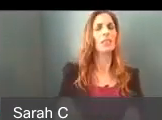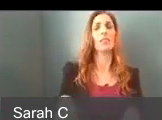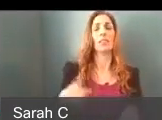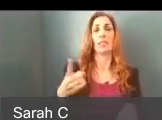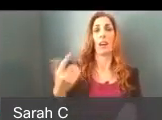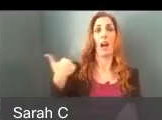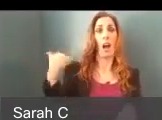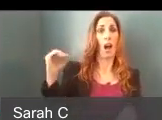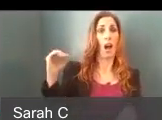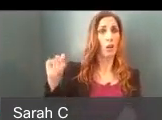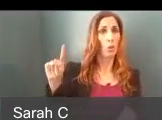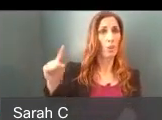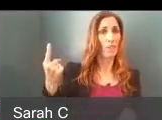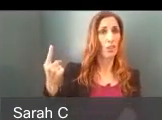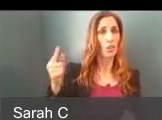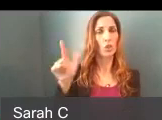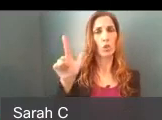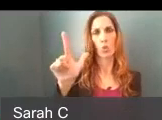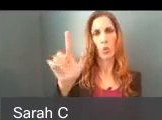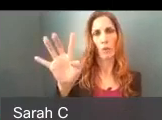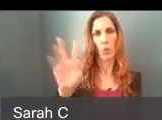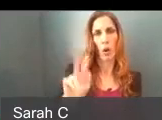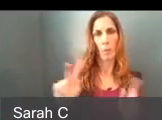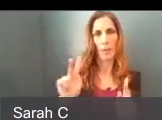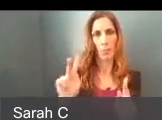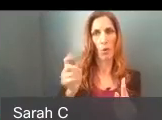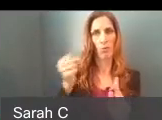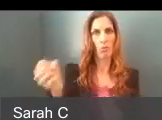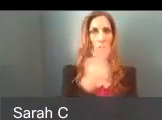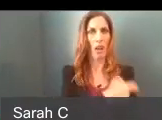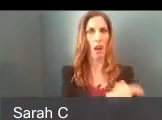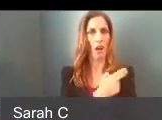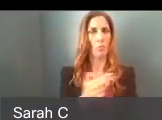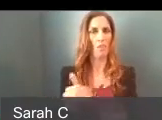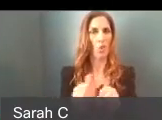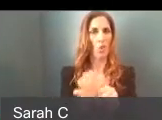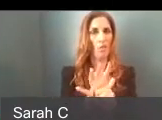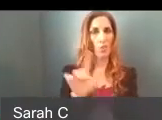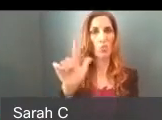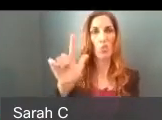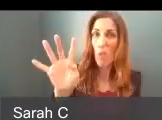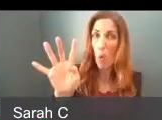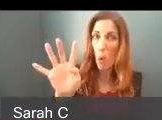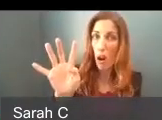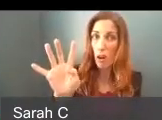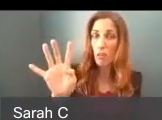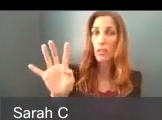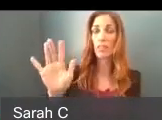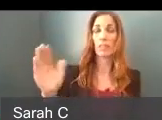there were 24 patients hospitalized with COVID-19 in a Montgomery County hospital. I do want